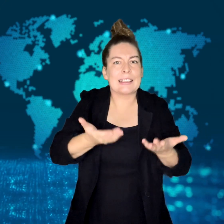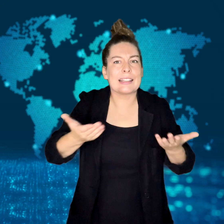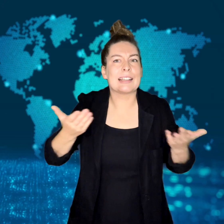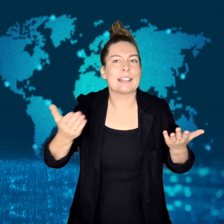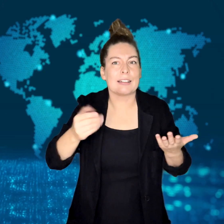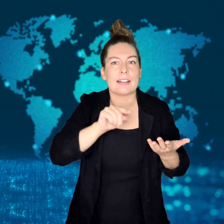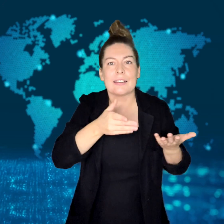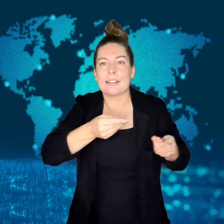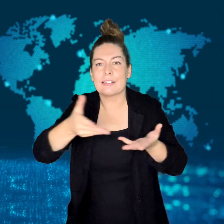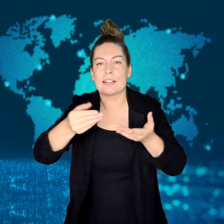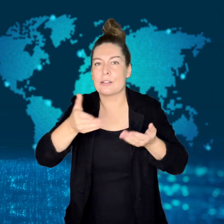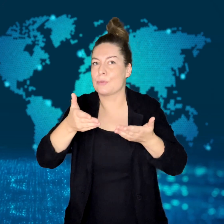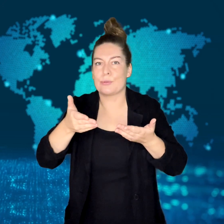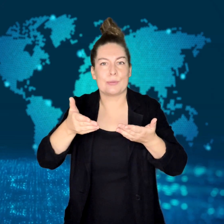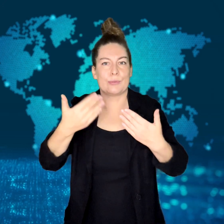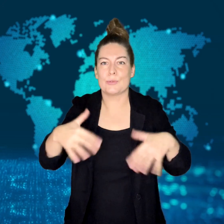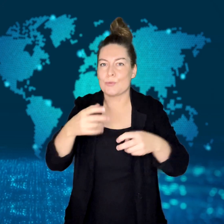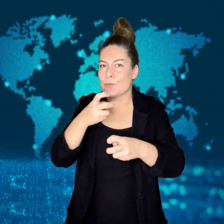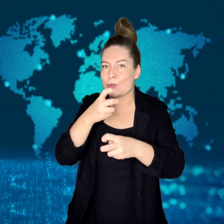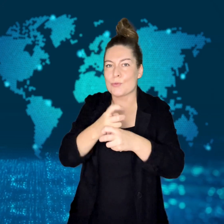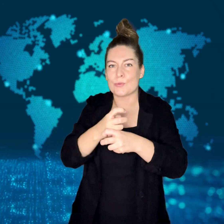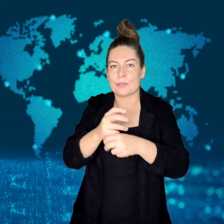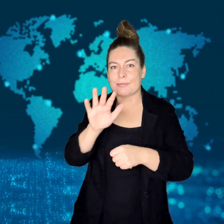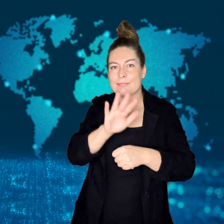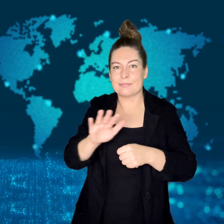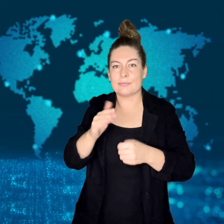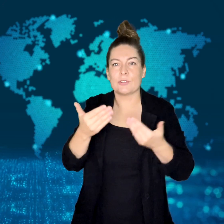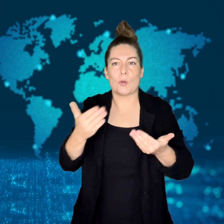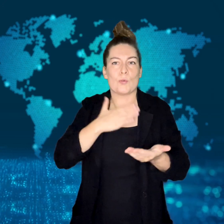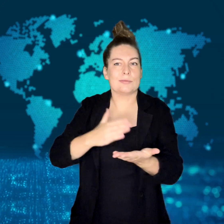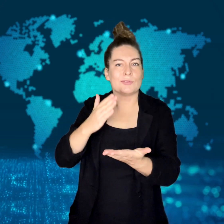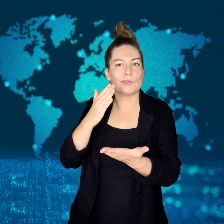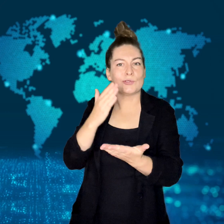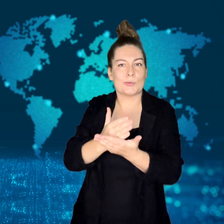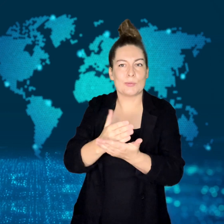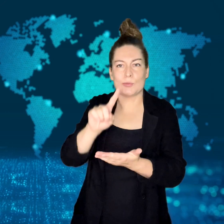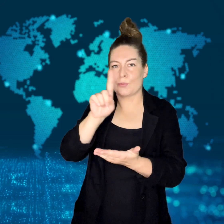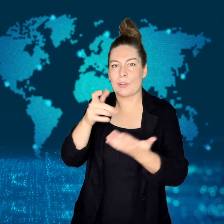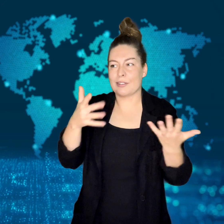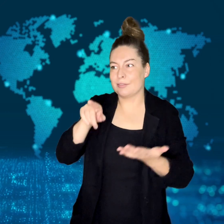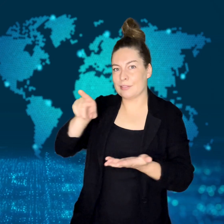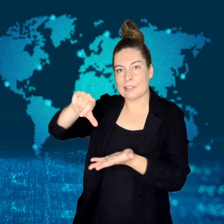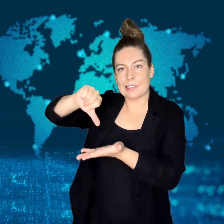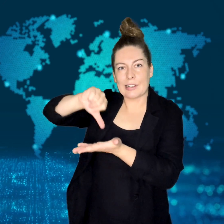shipments around the Cape of Good Hope in southmost Africa.